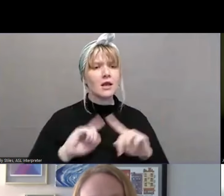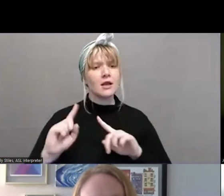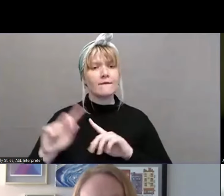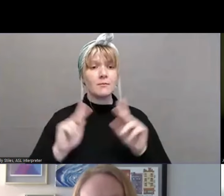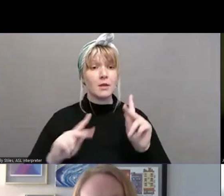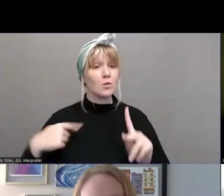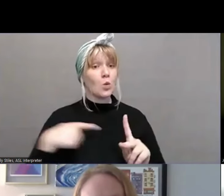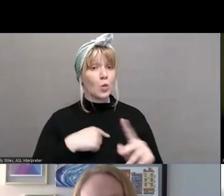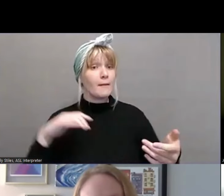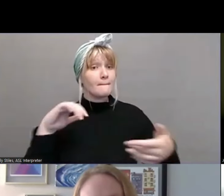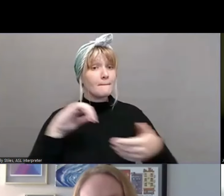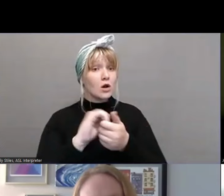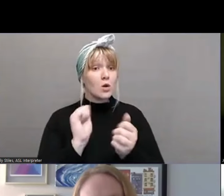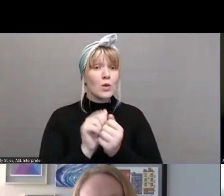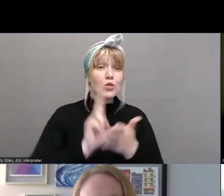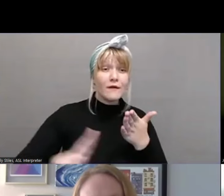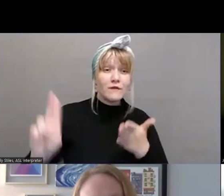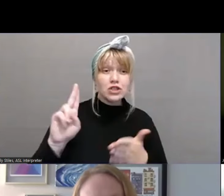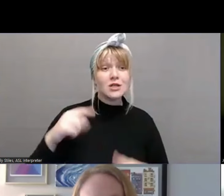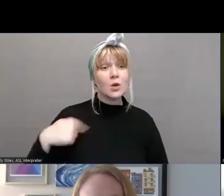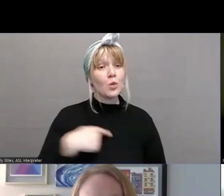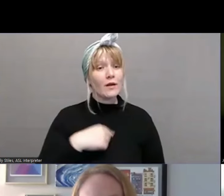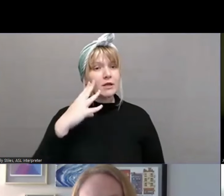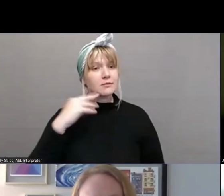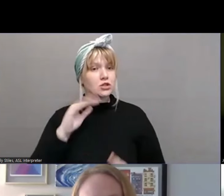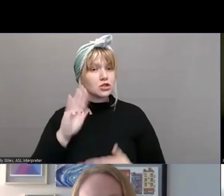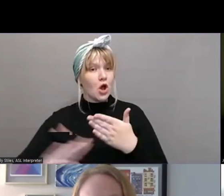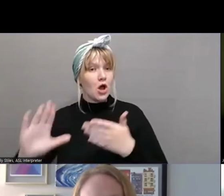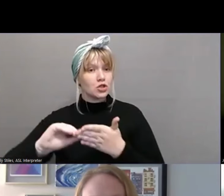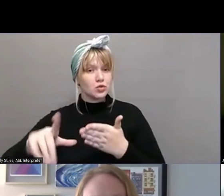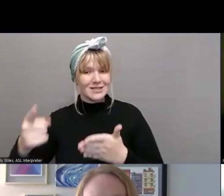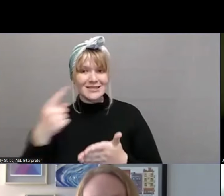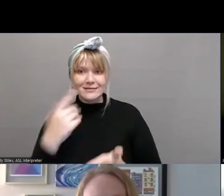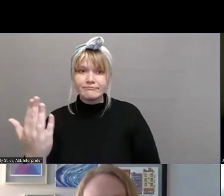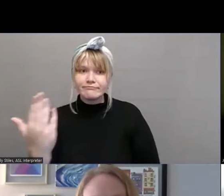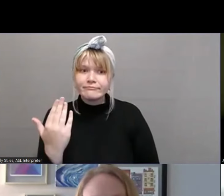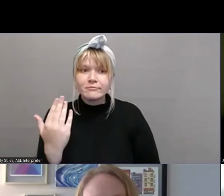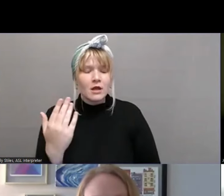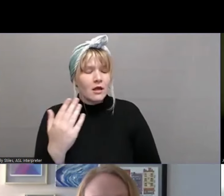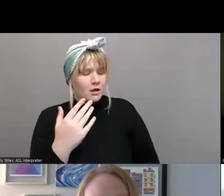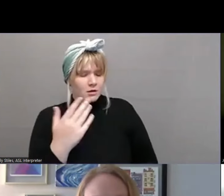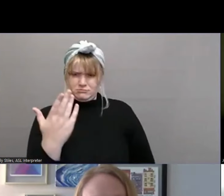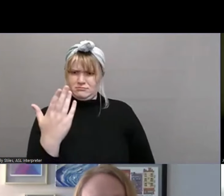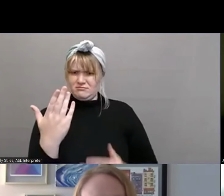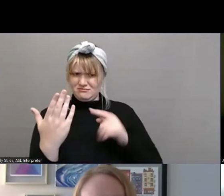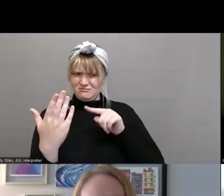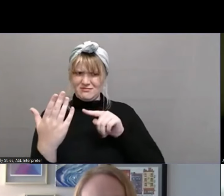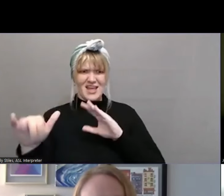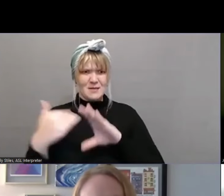We’ve had college students reach out to us and say, “I want to fabricate toys for children with disabilities.” We would love to meet with them.